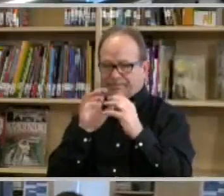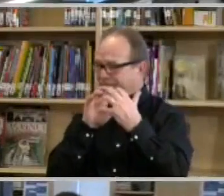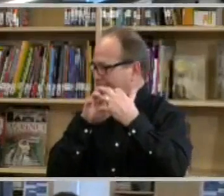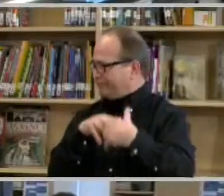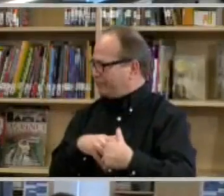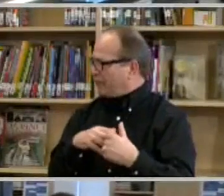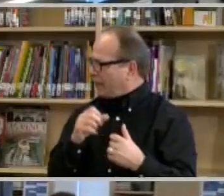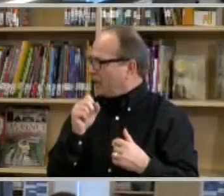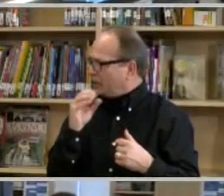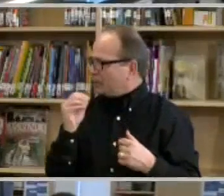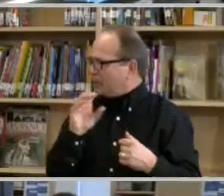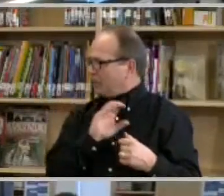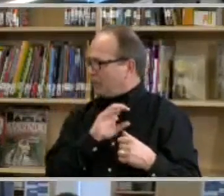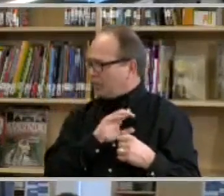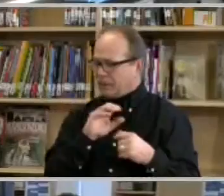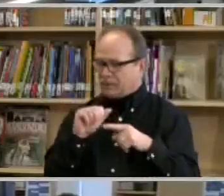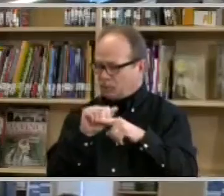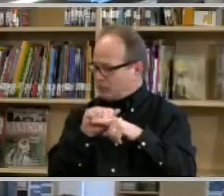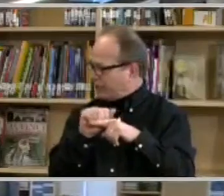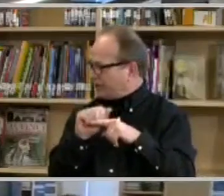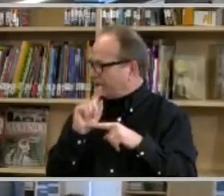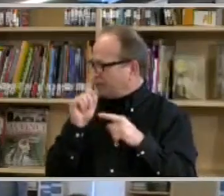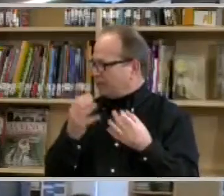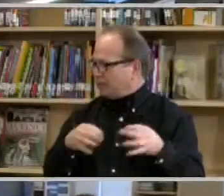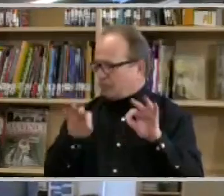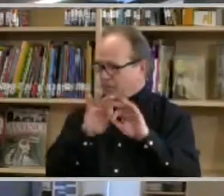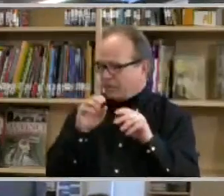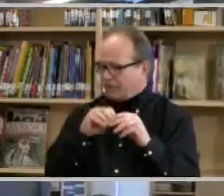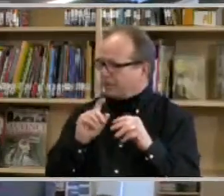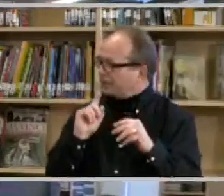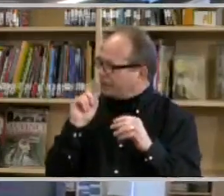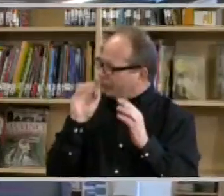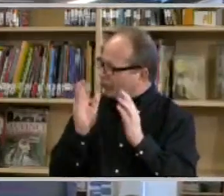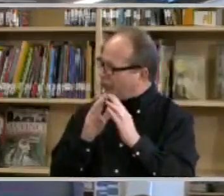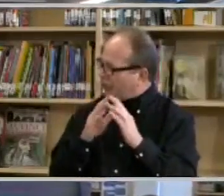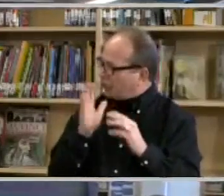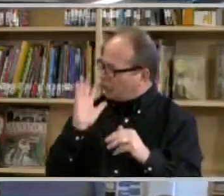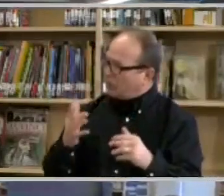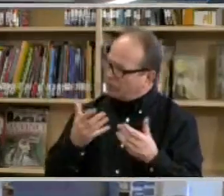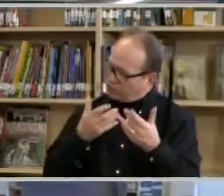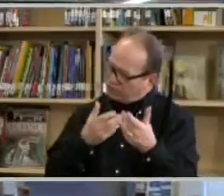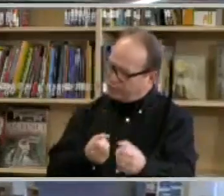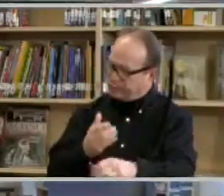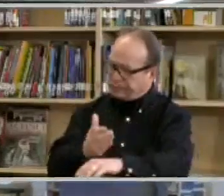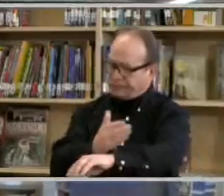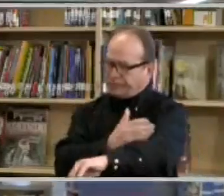THERE'S LOT OF MISUNDERSTANDING, A LOT OF CONFUSION. AND WITH ONE 9-1-1 RESPONSE I